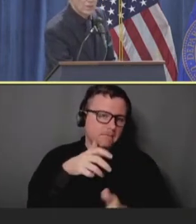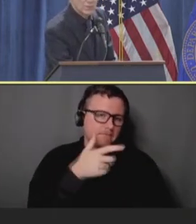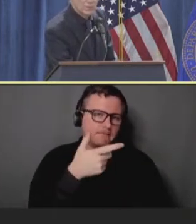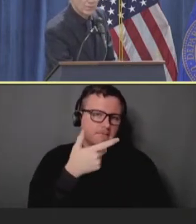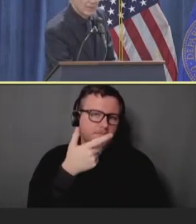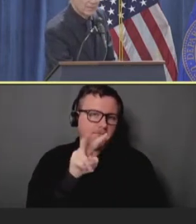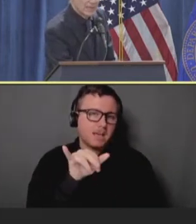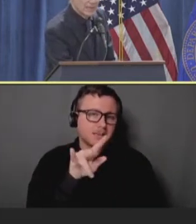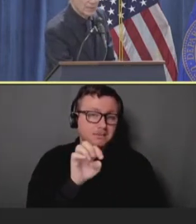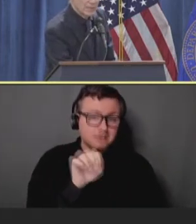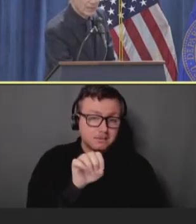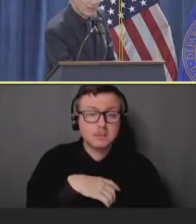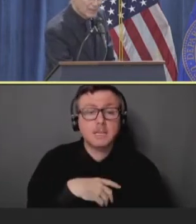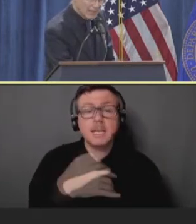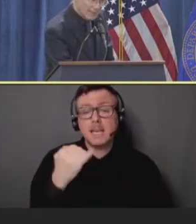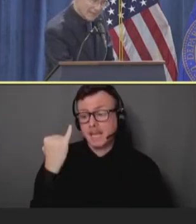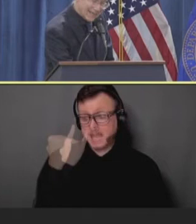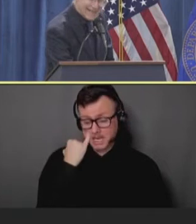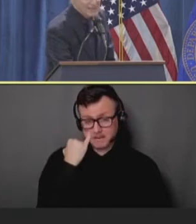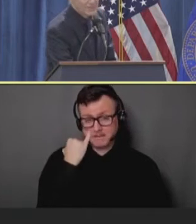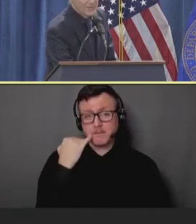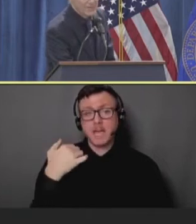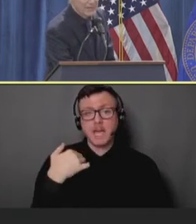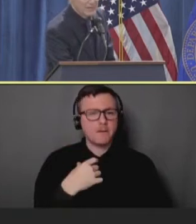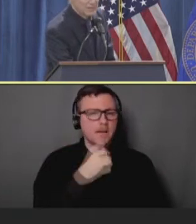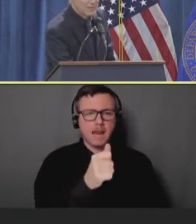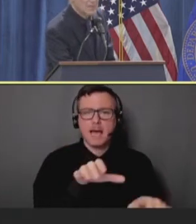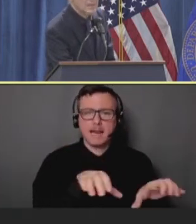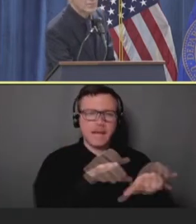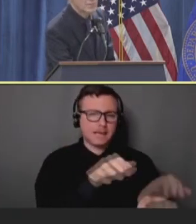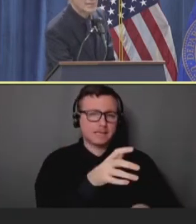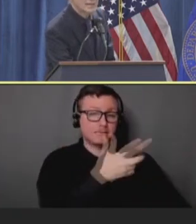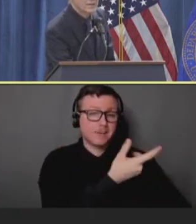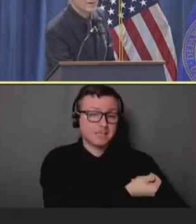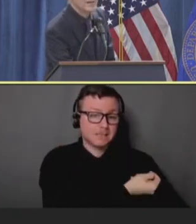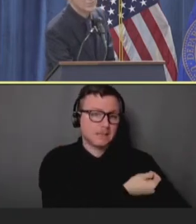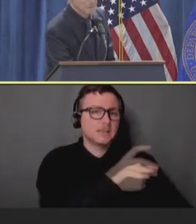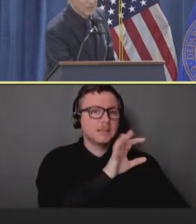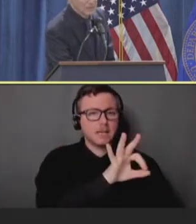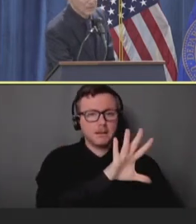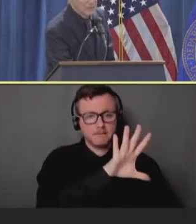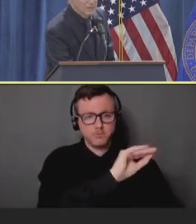Those who have been immunized with the inactivated vaccine, there was a 95 percent reduction.